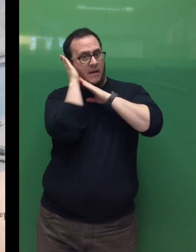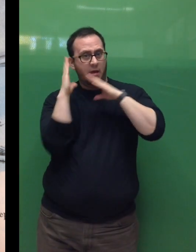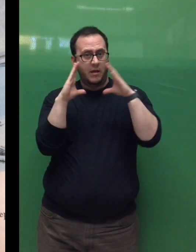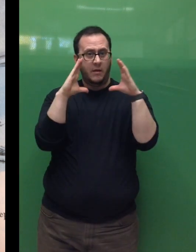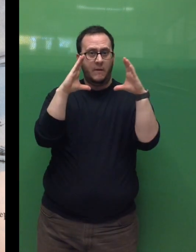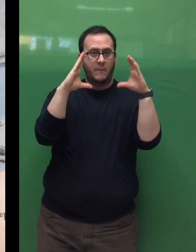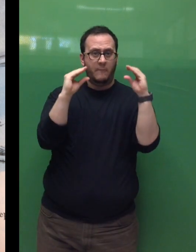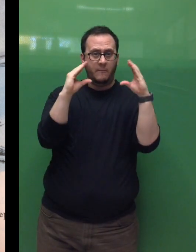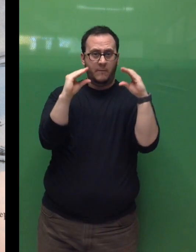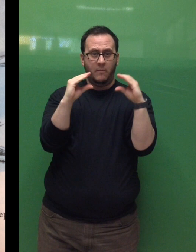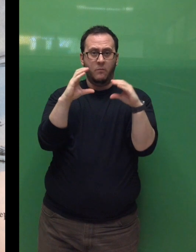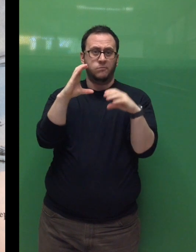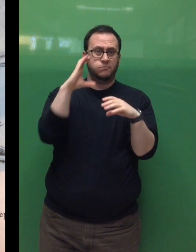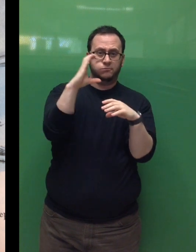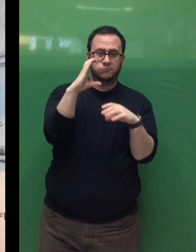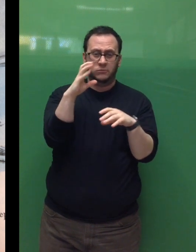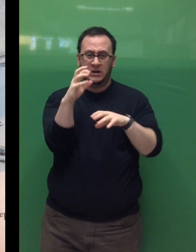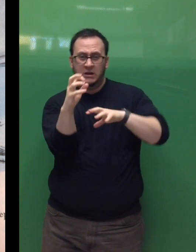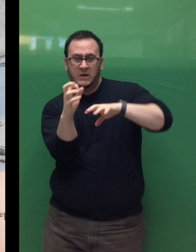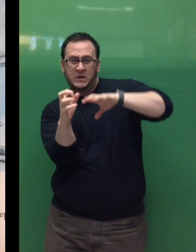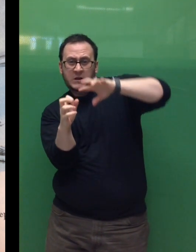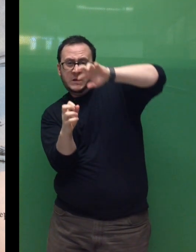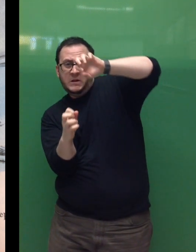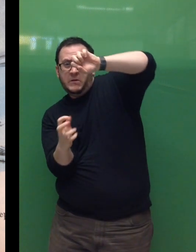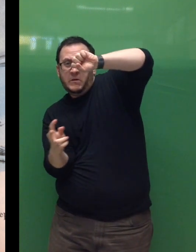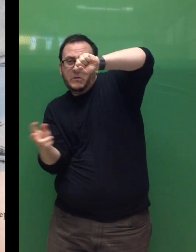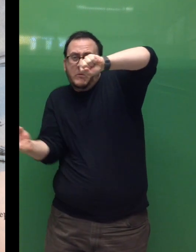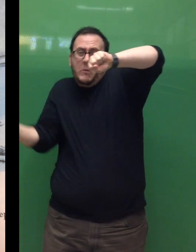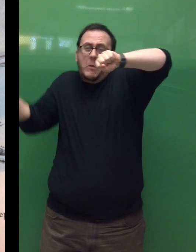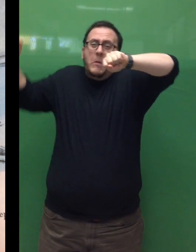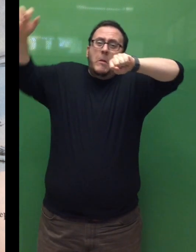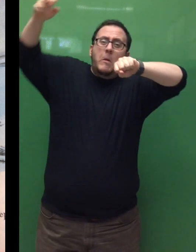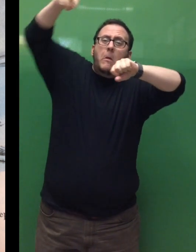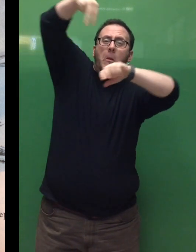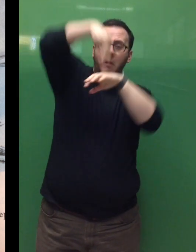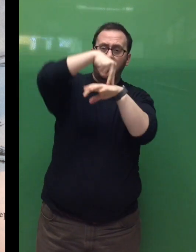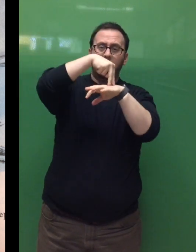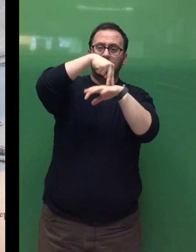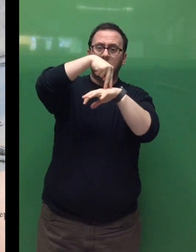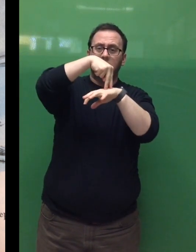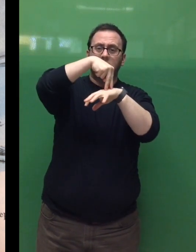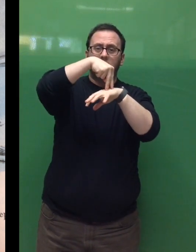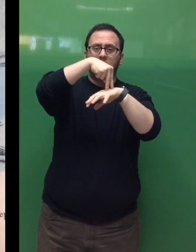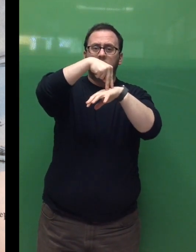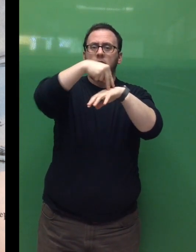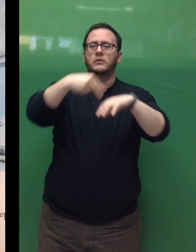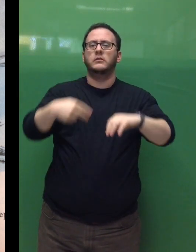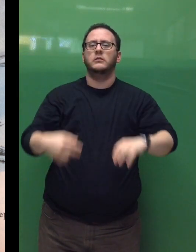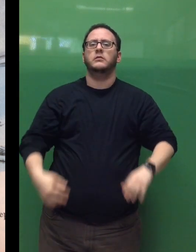And up he crawled onto a large thick mattress.